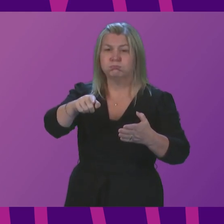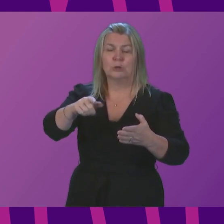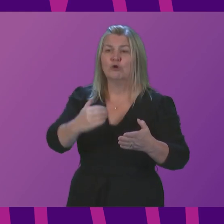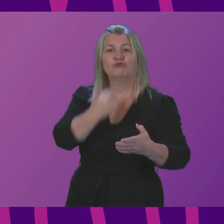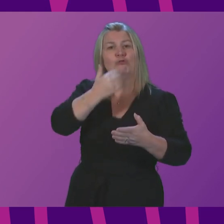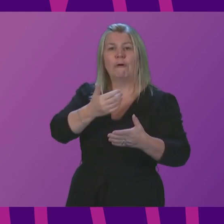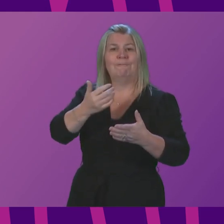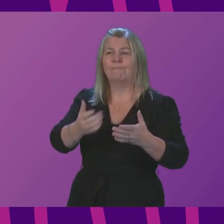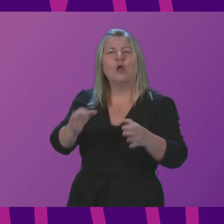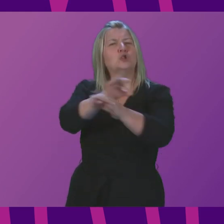alternative routes.